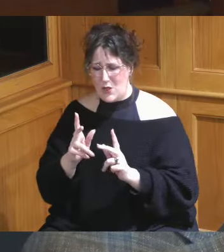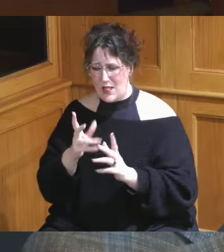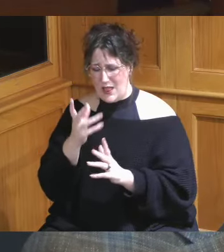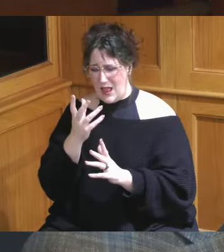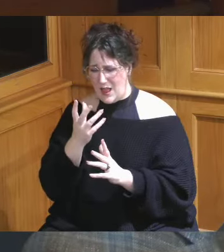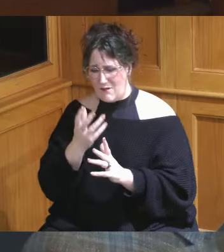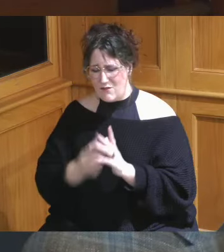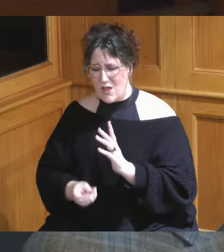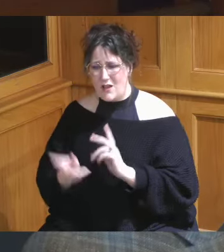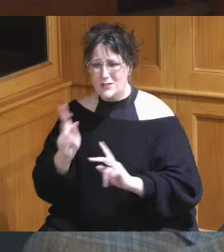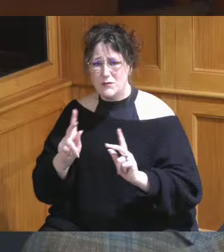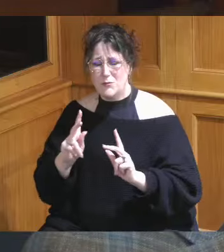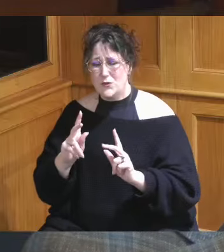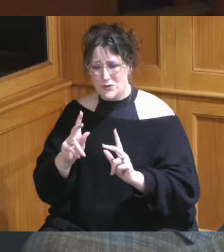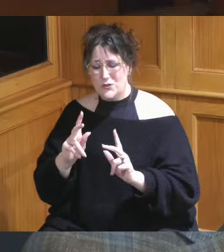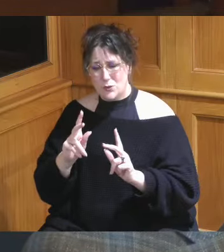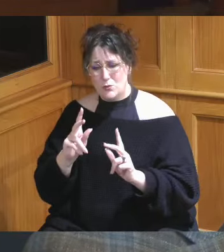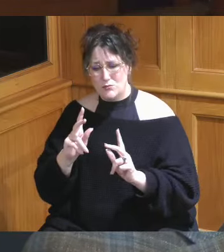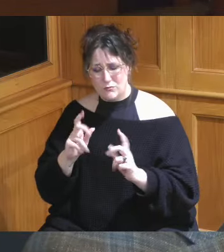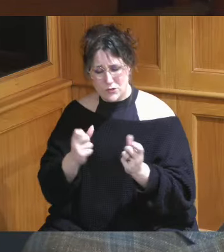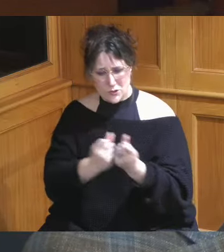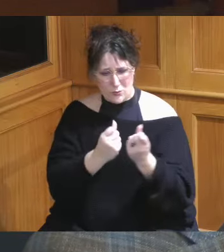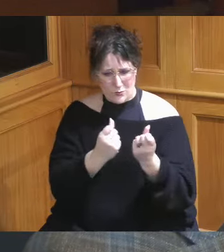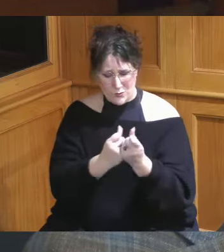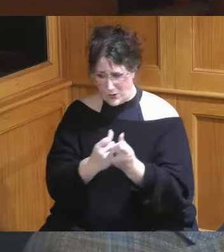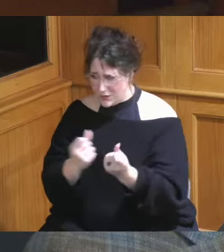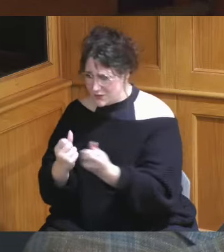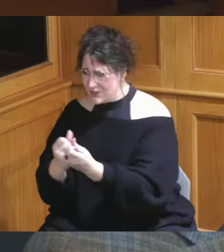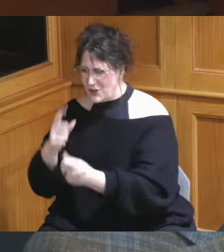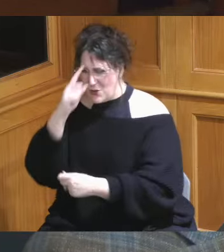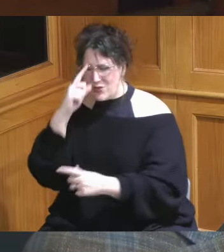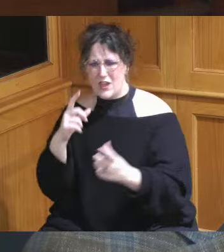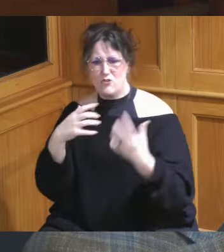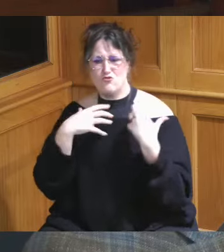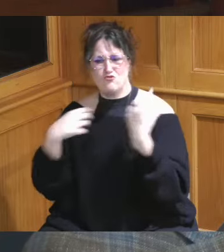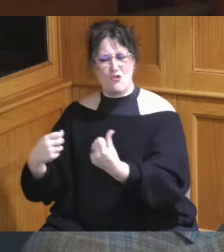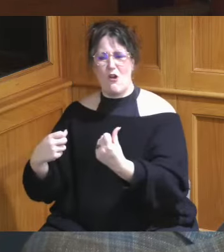loved ones and some of the people you think are the strongest who help everyone else, they may